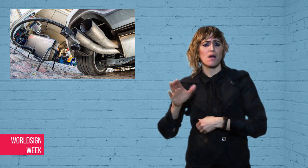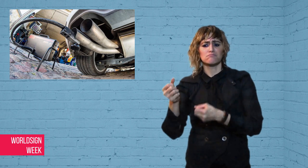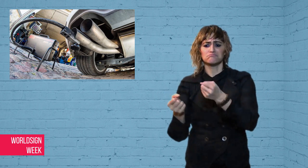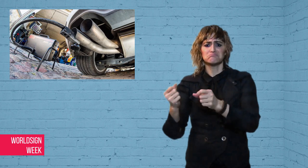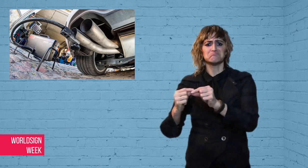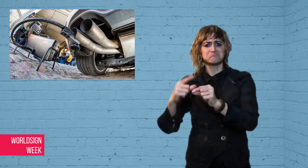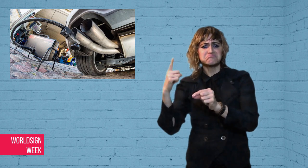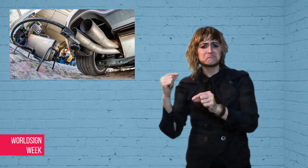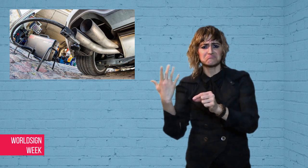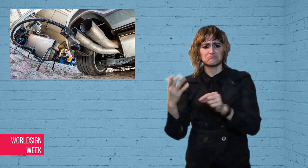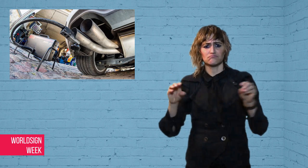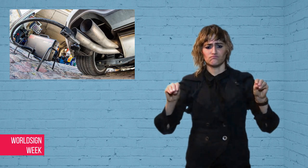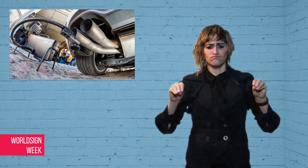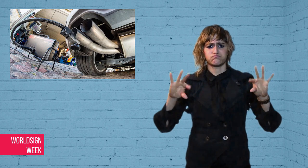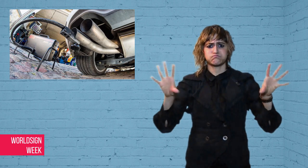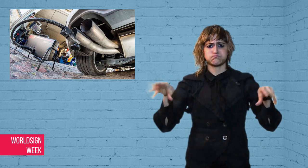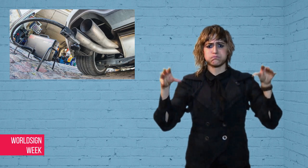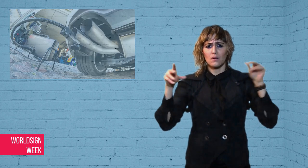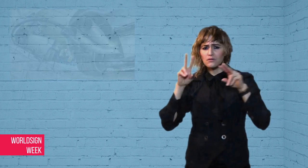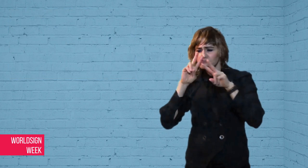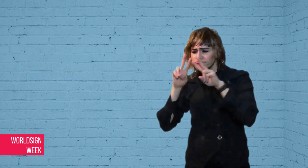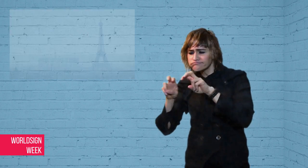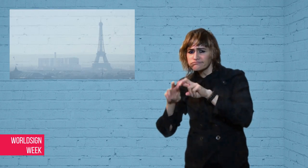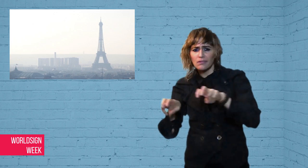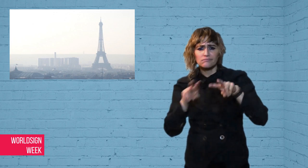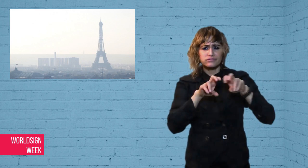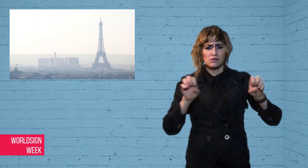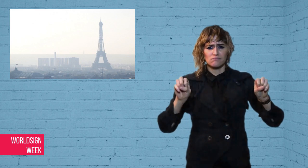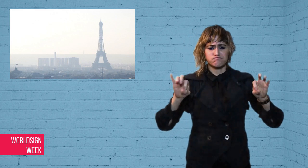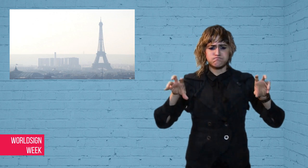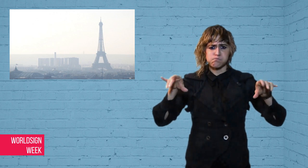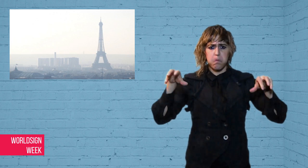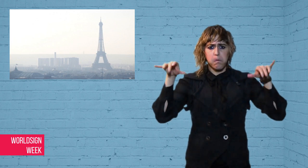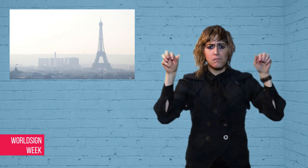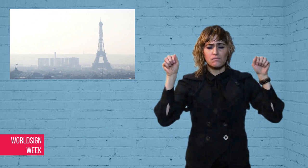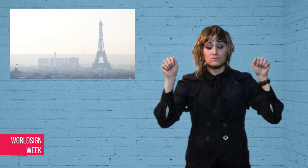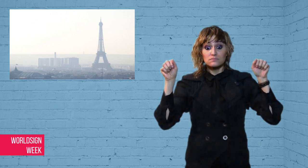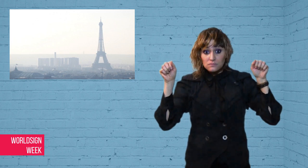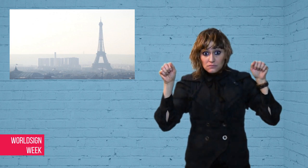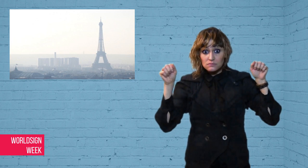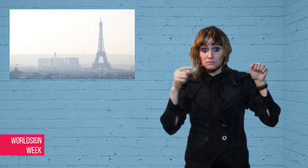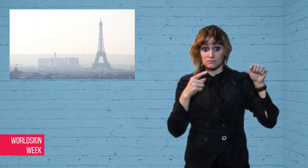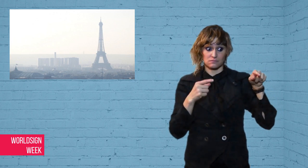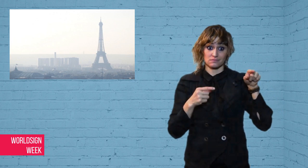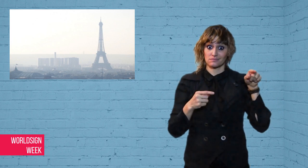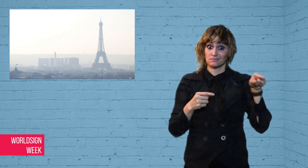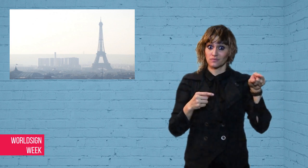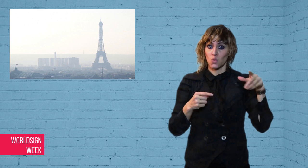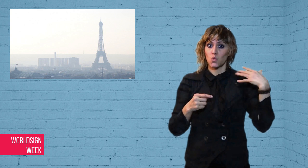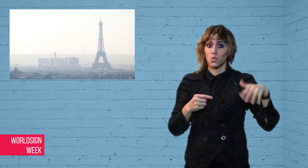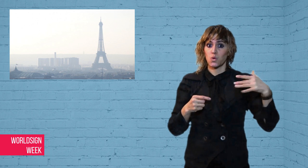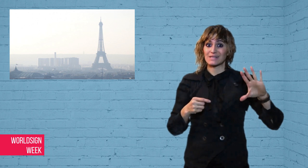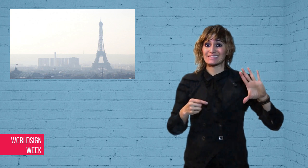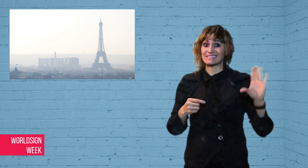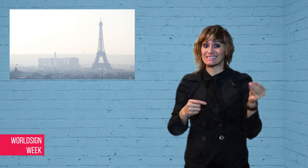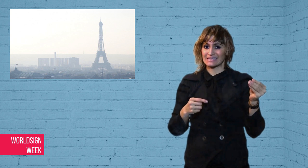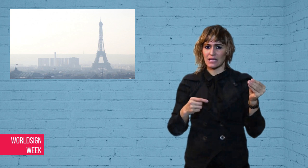A typical diesel car emits around 10 more